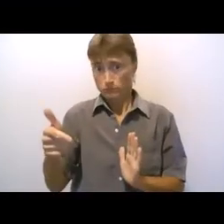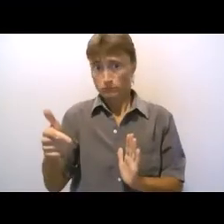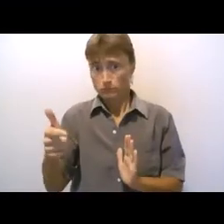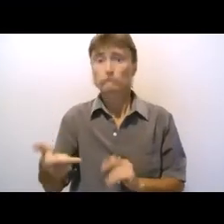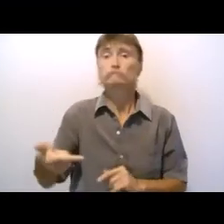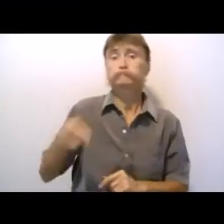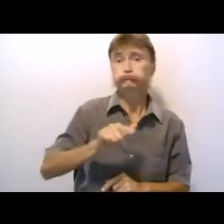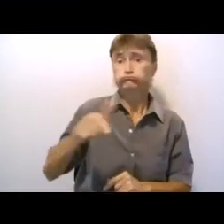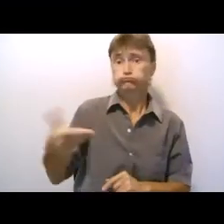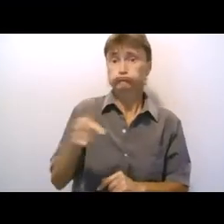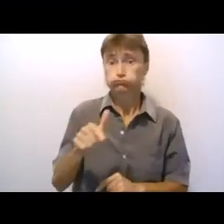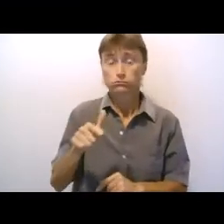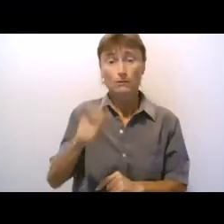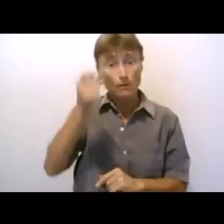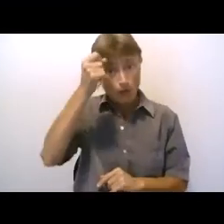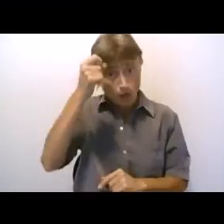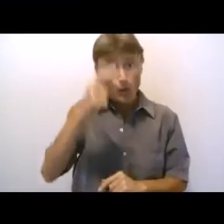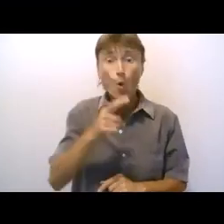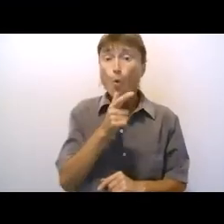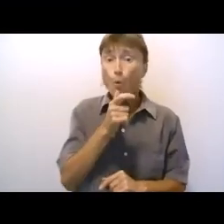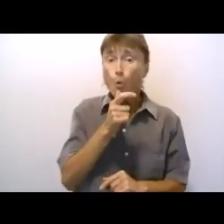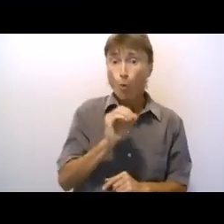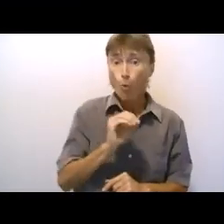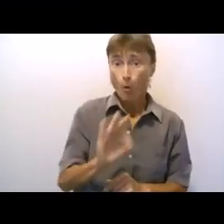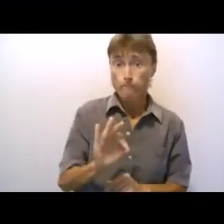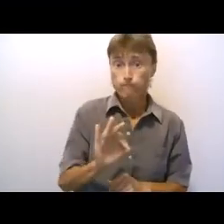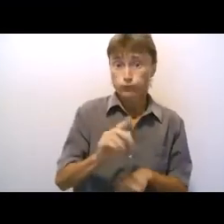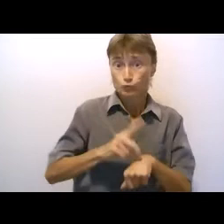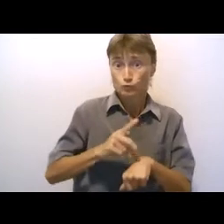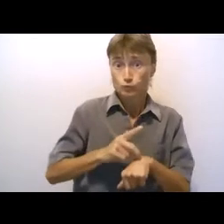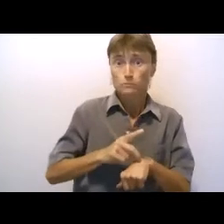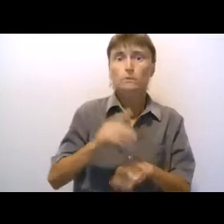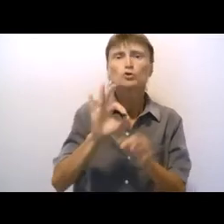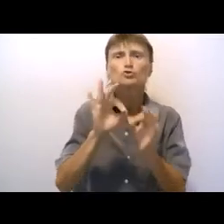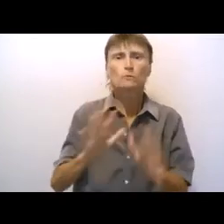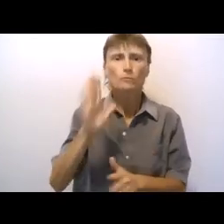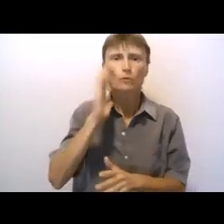There will be a presentation shared at one point today, so you can use the menu on the